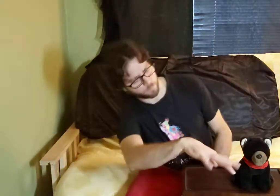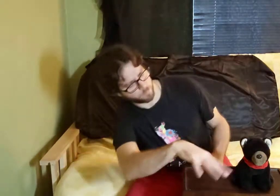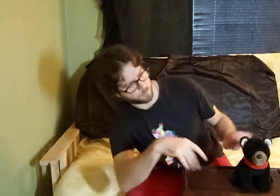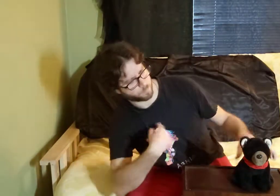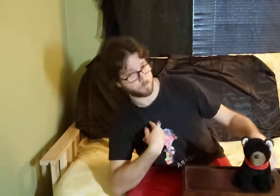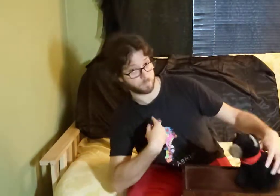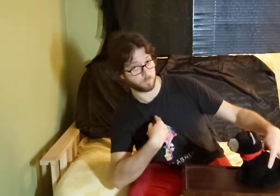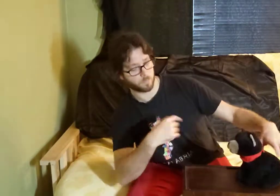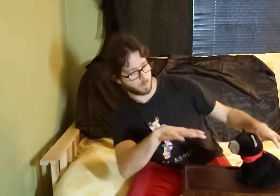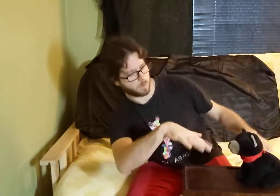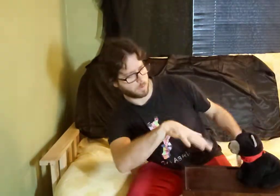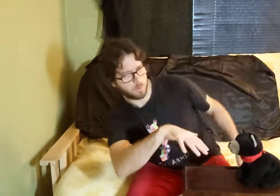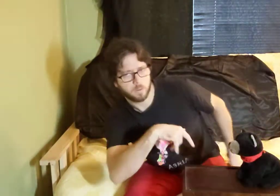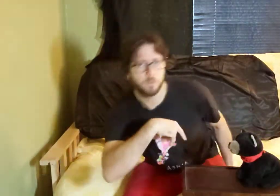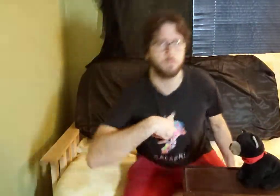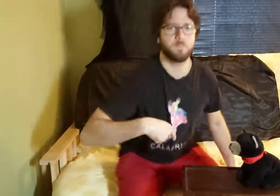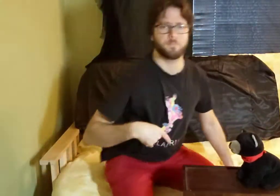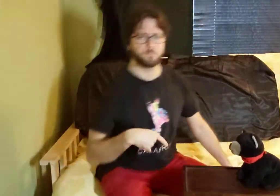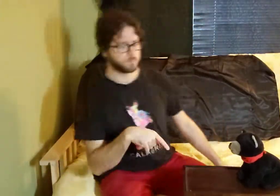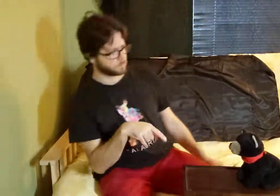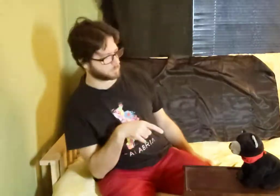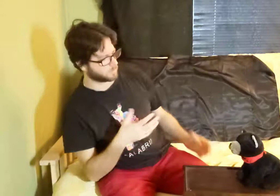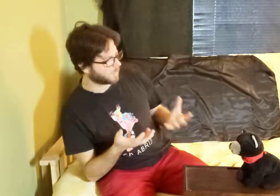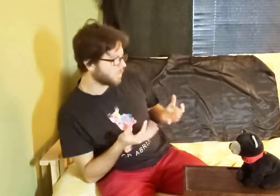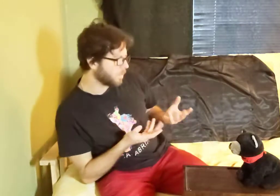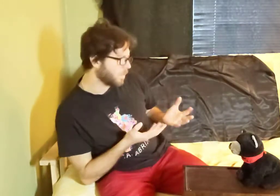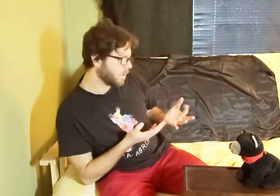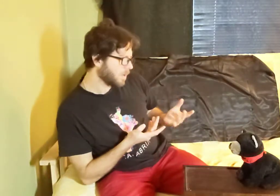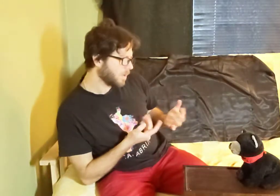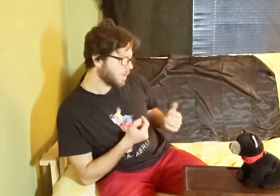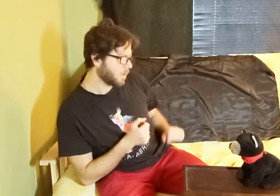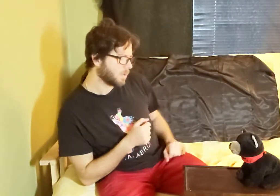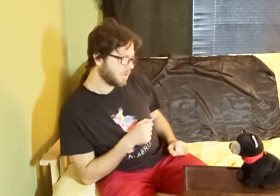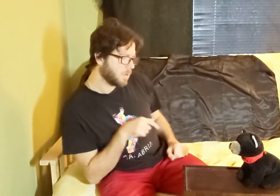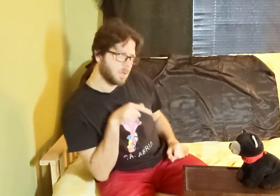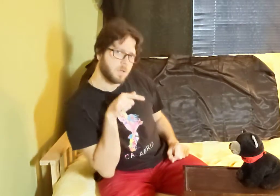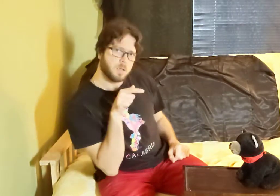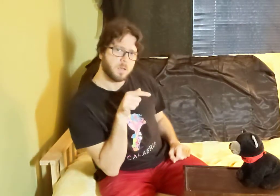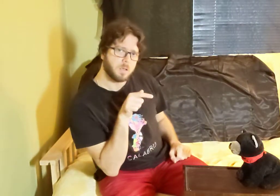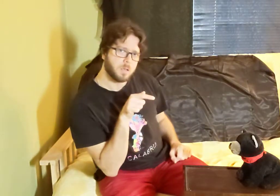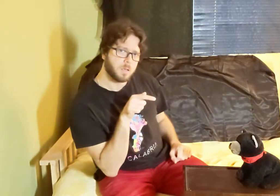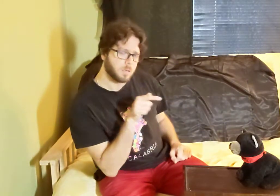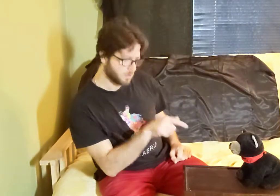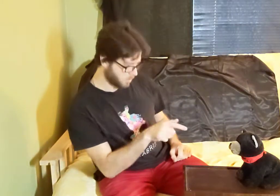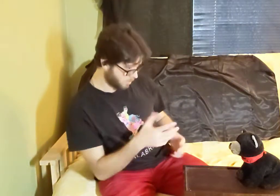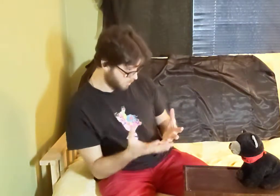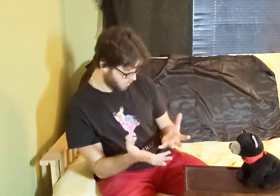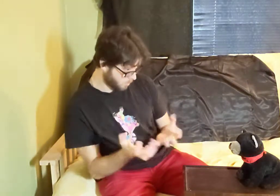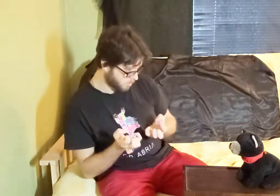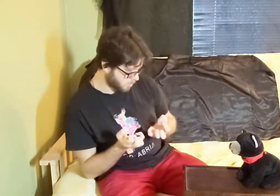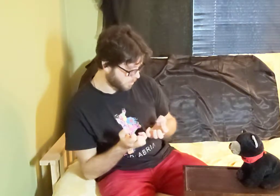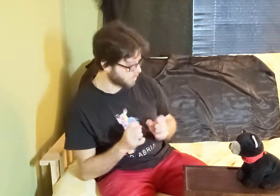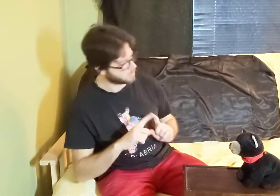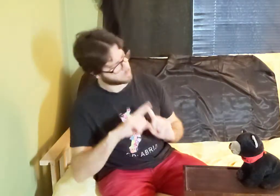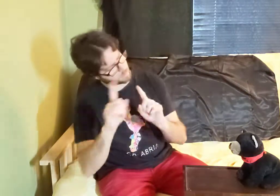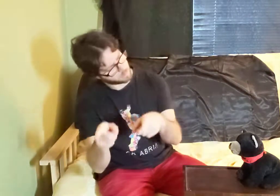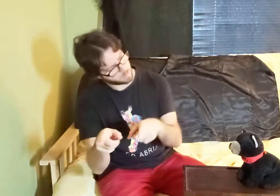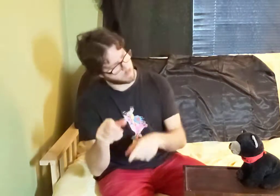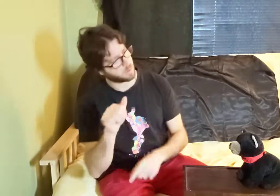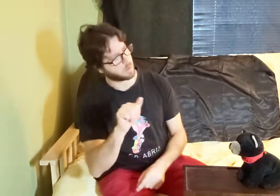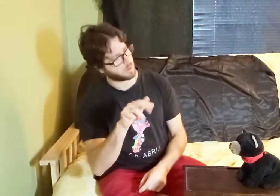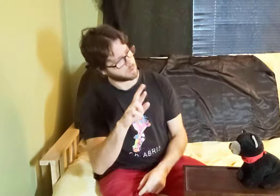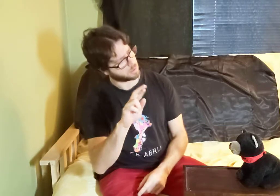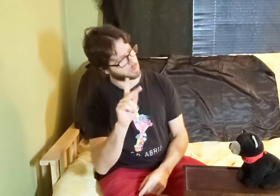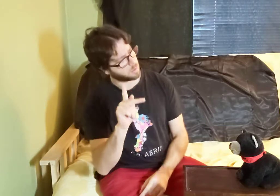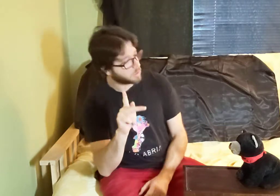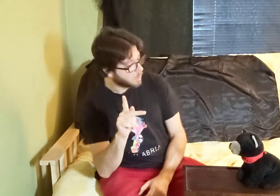HEY WAIT YOU WANT GO ARKANSAS?